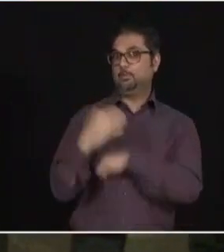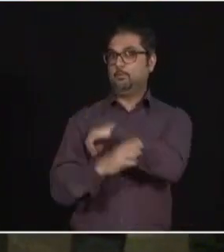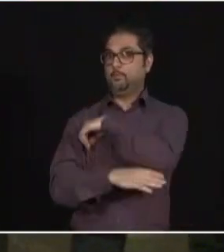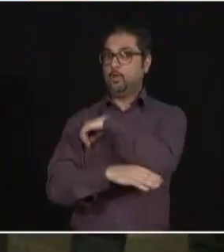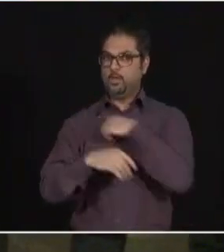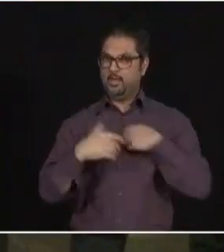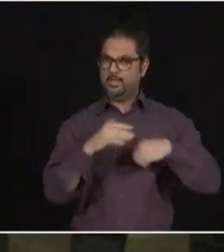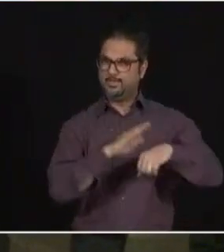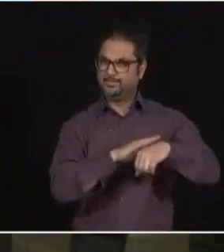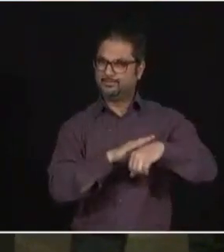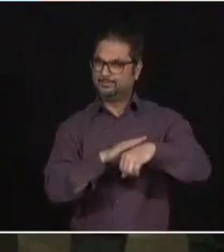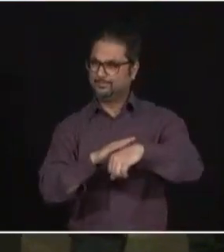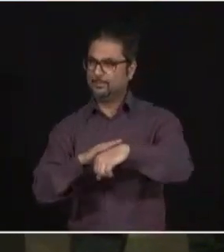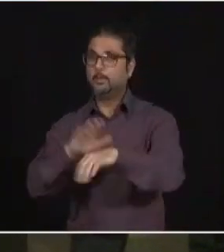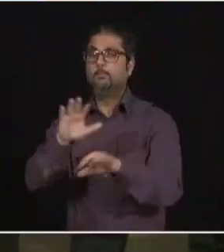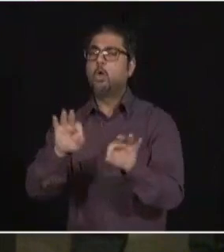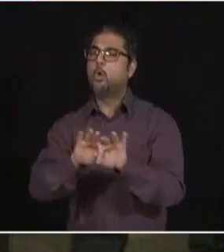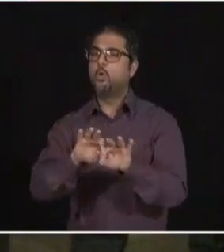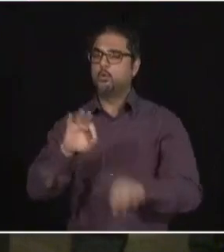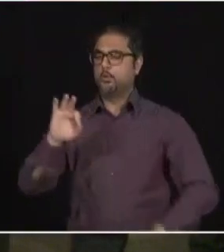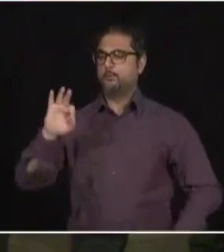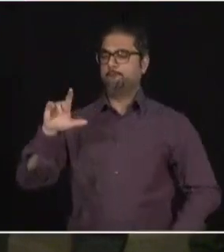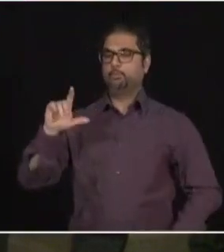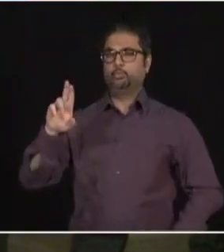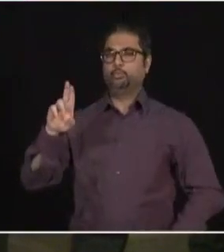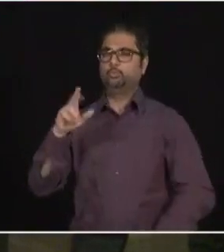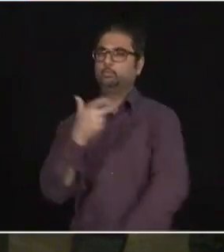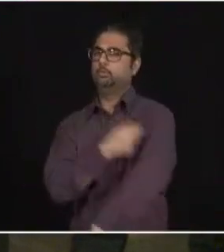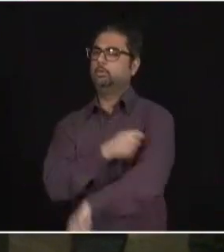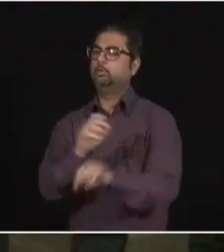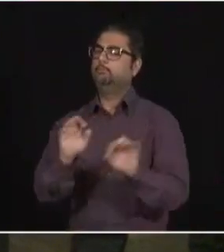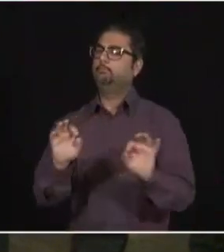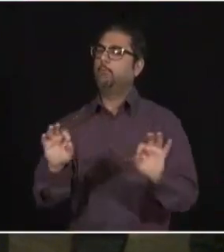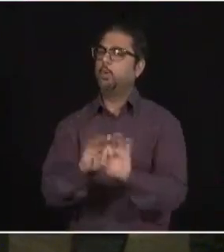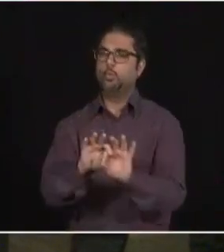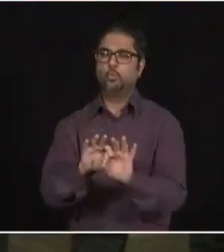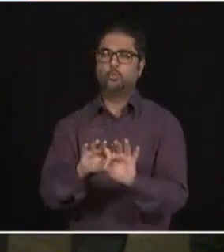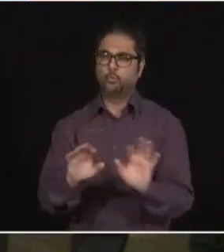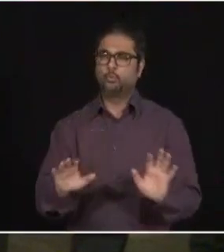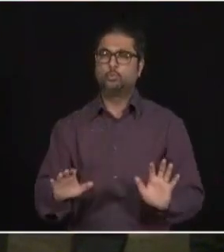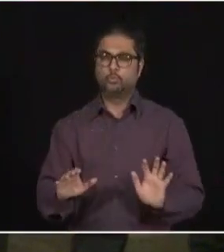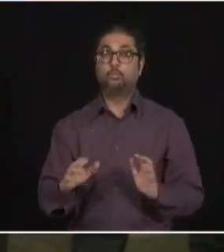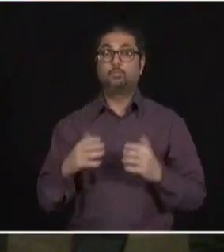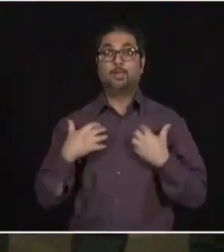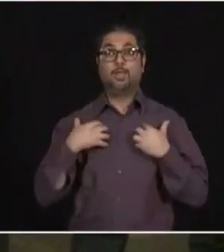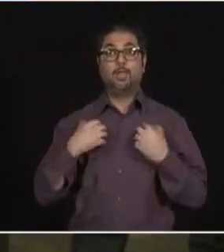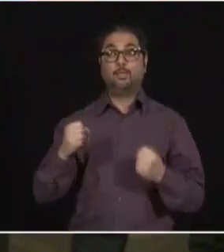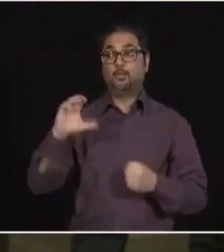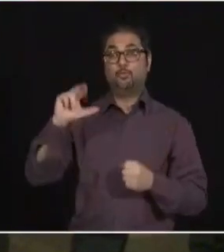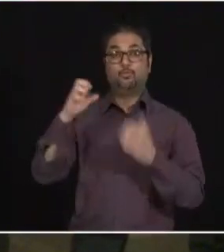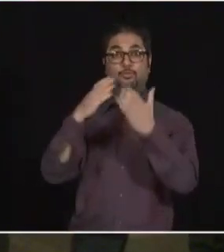about getting the flu vaccine. That is very important. What we're looking at in the health care system